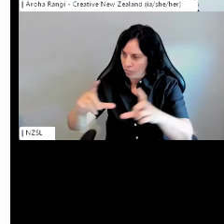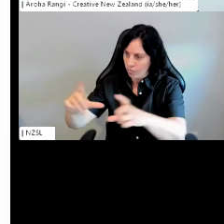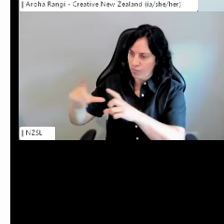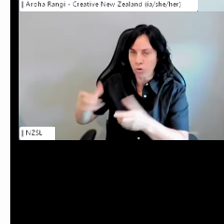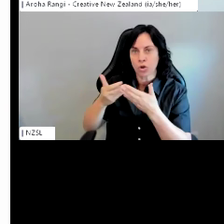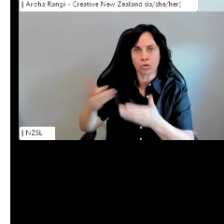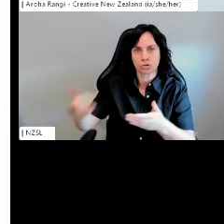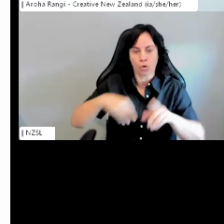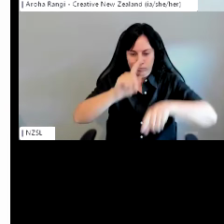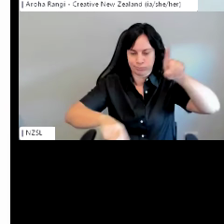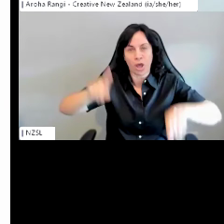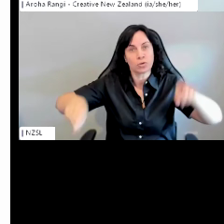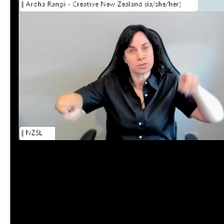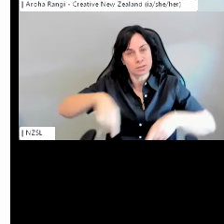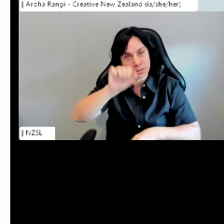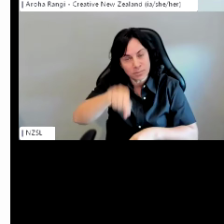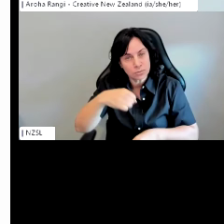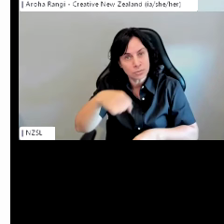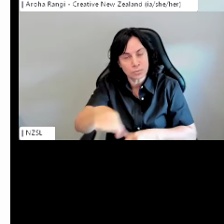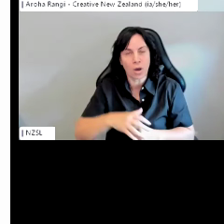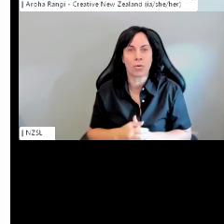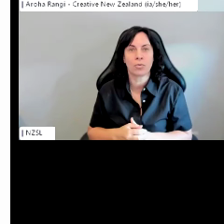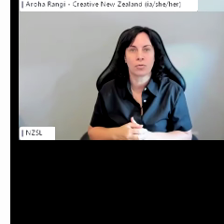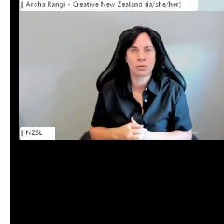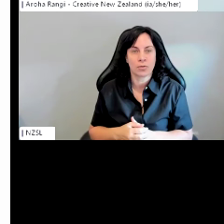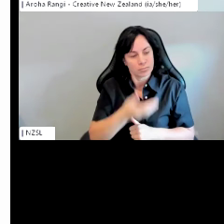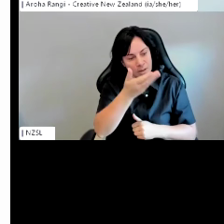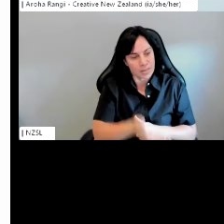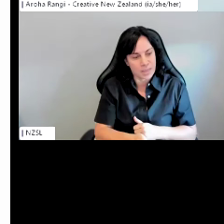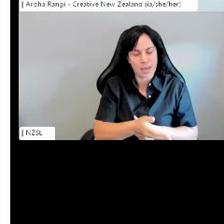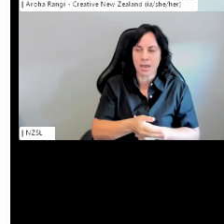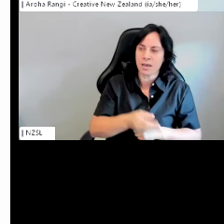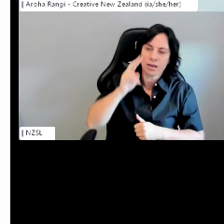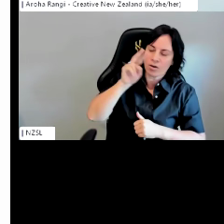offering. Um people's perception of who might be there and whether they would fit in is quite